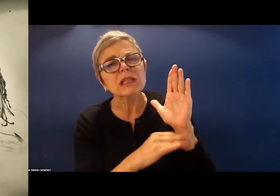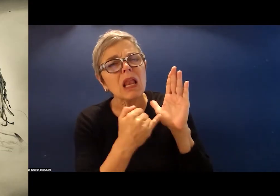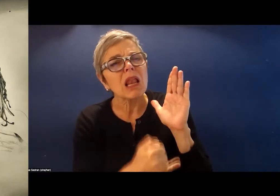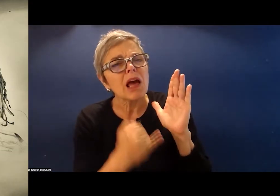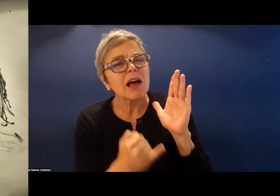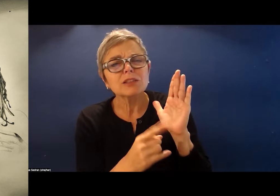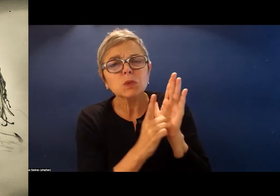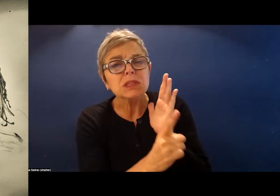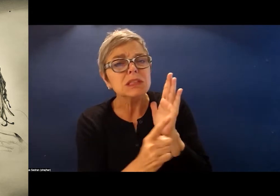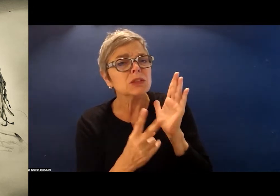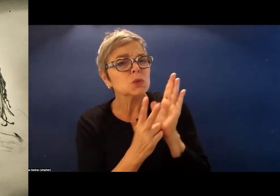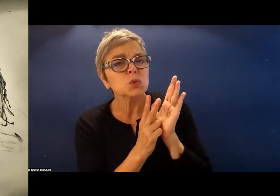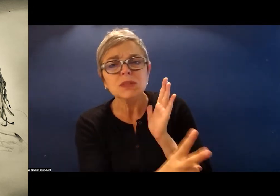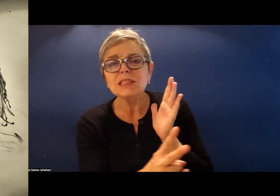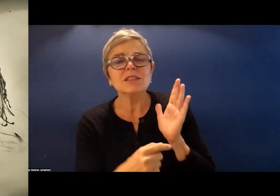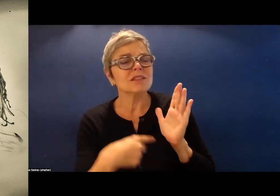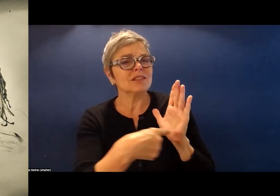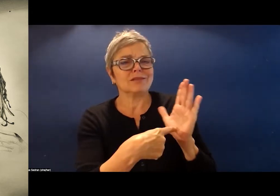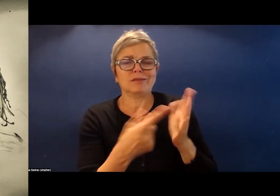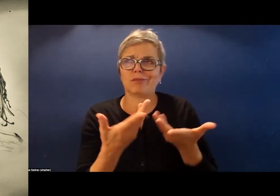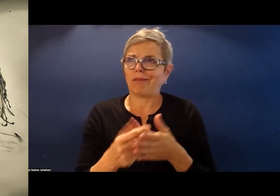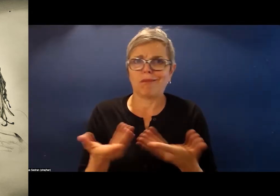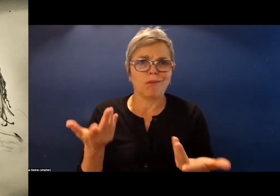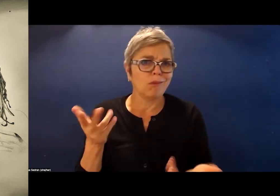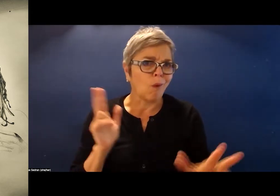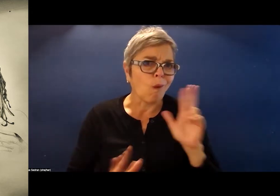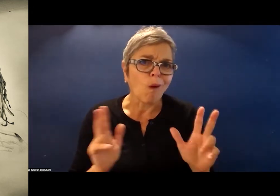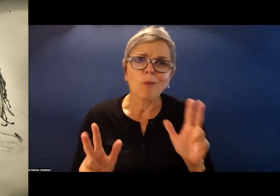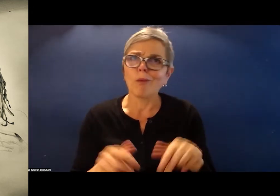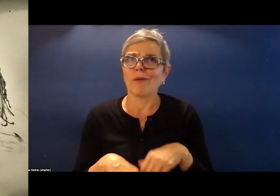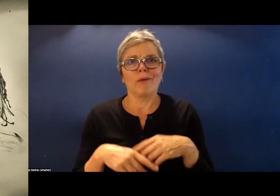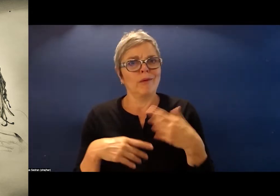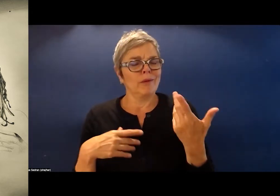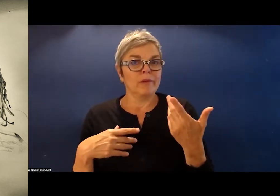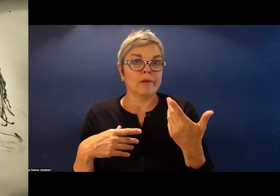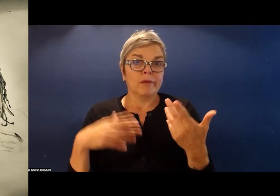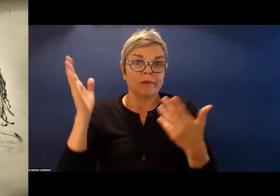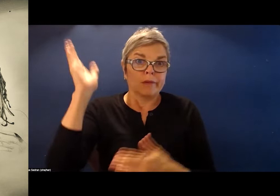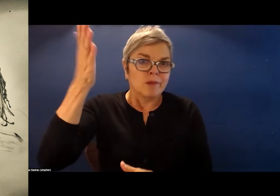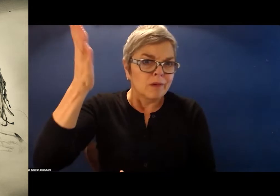It was like very awkwardly presented and always seemed sort of...